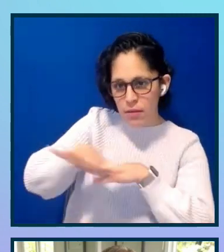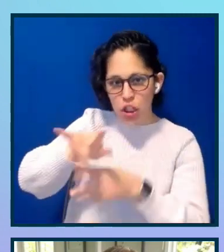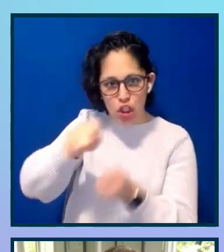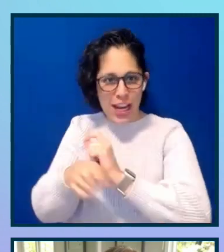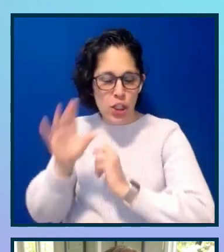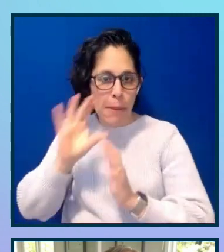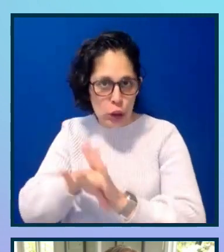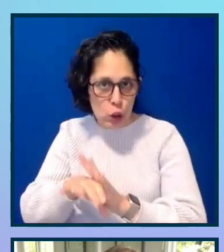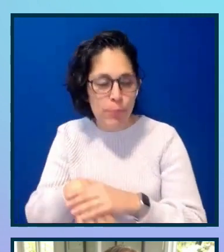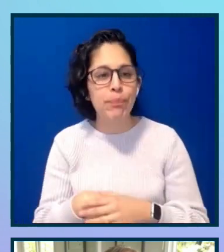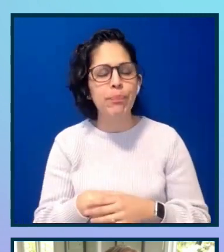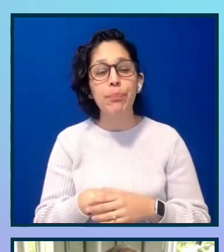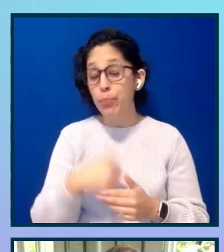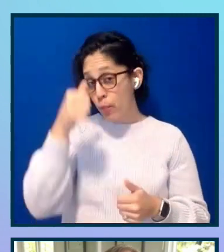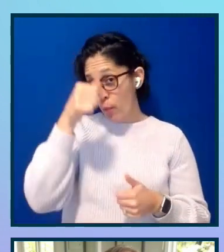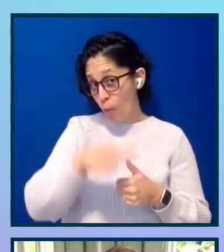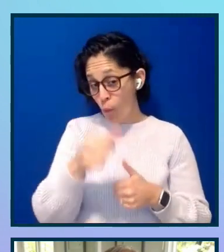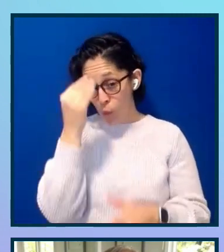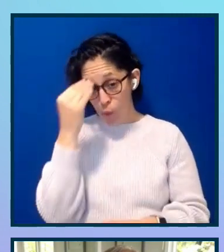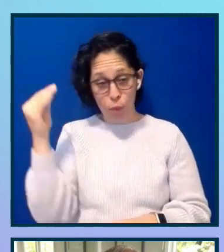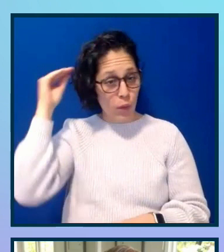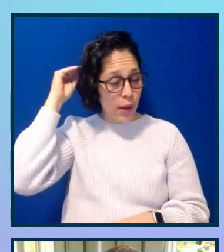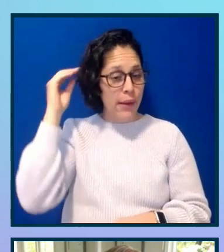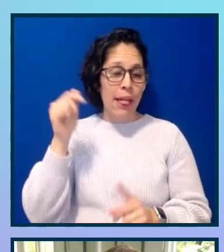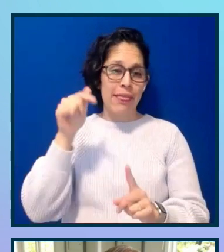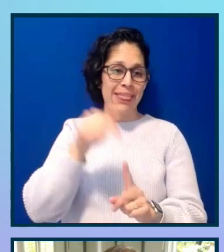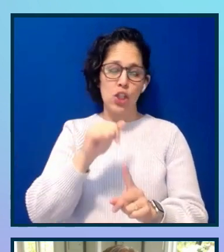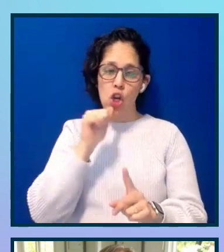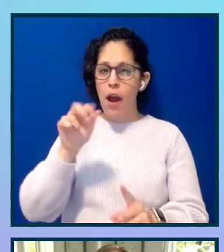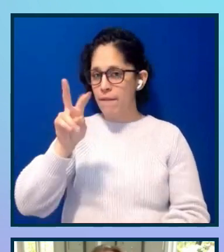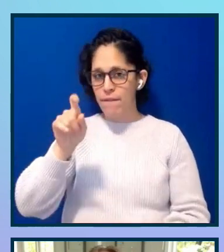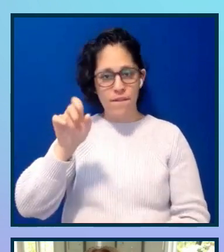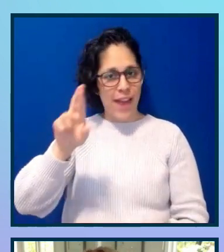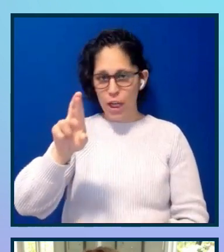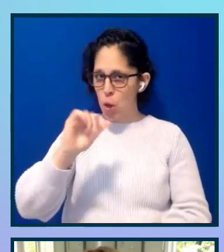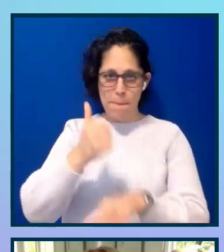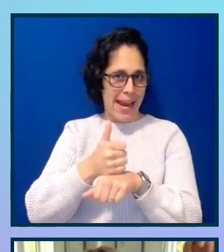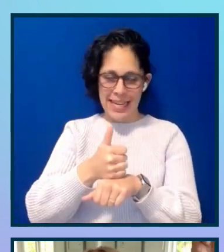Now, keep in mind, these are not vector-based graphics. In other words, they're not described